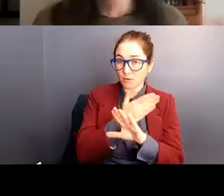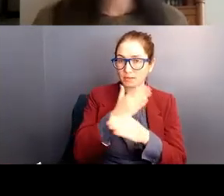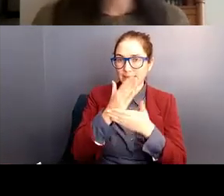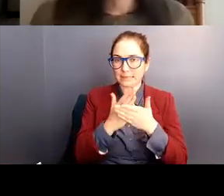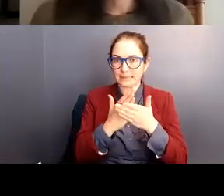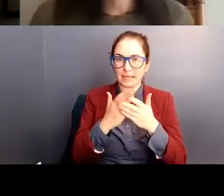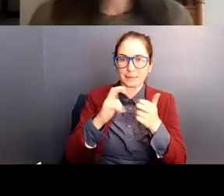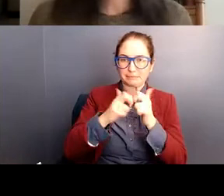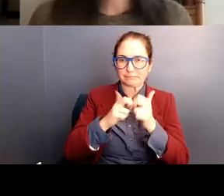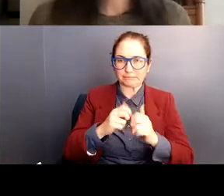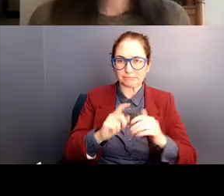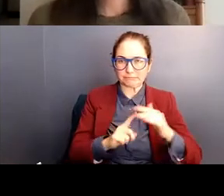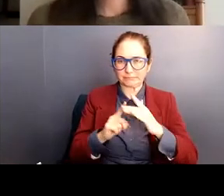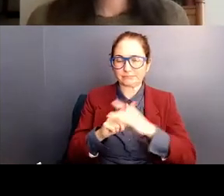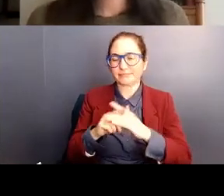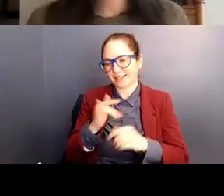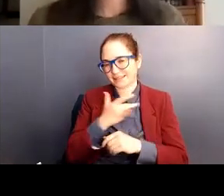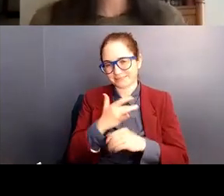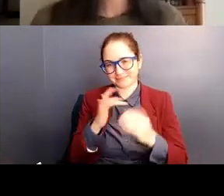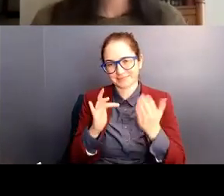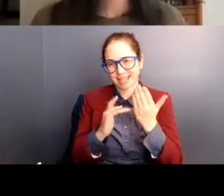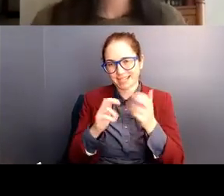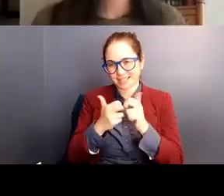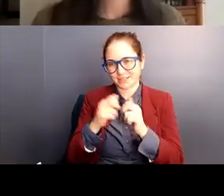normal with technology these days, we did have some hiccups